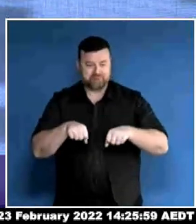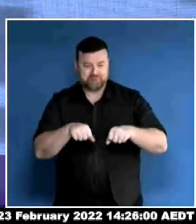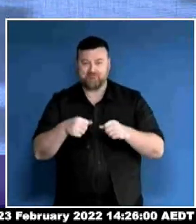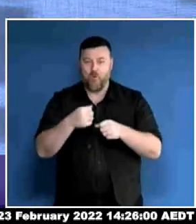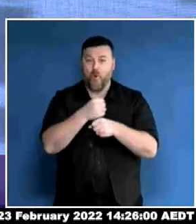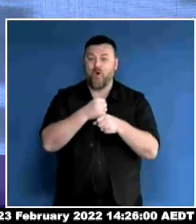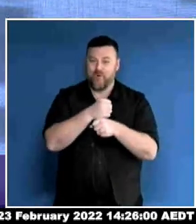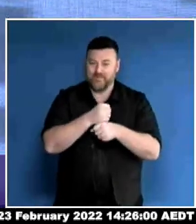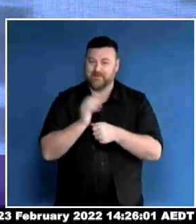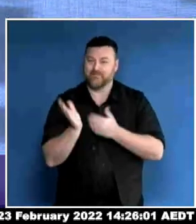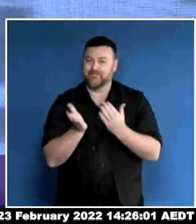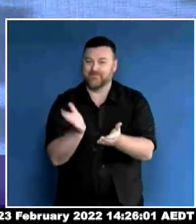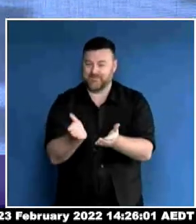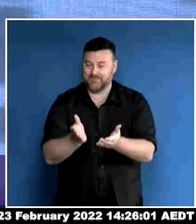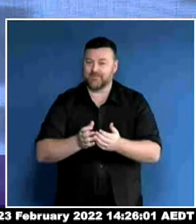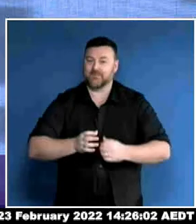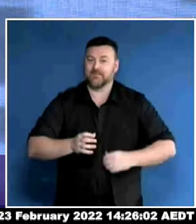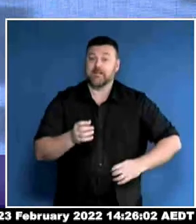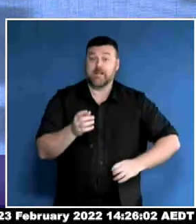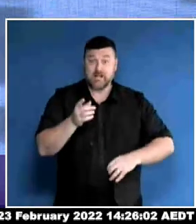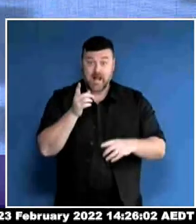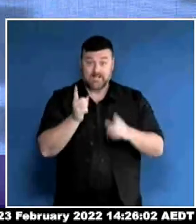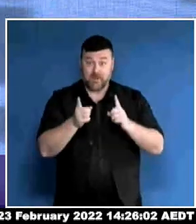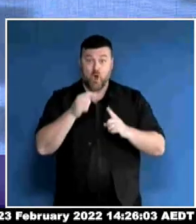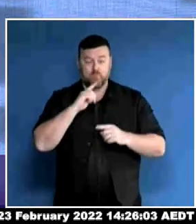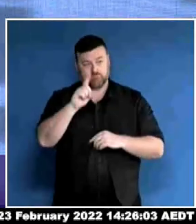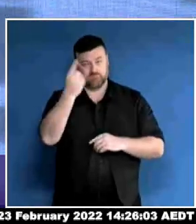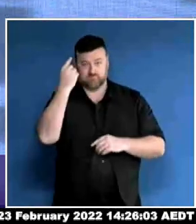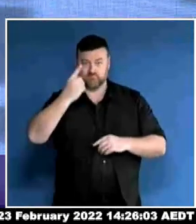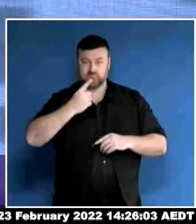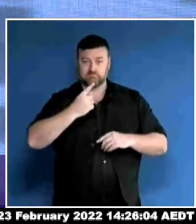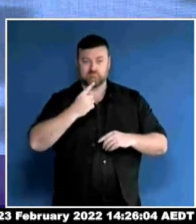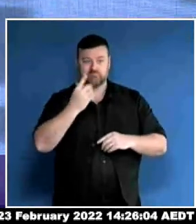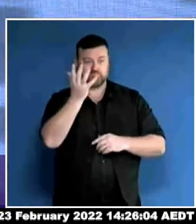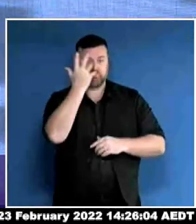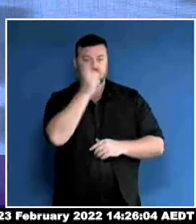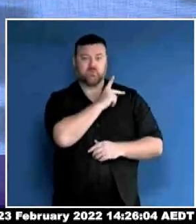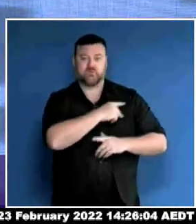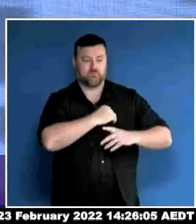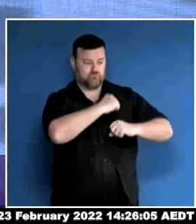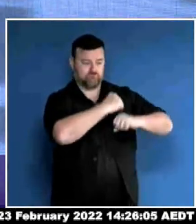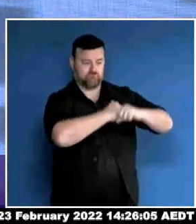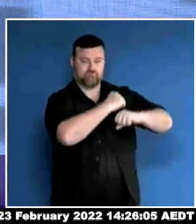commercial coffee machines to be loaned from other companies to use with the pop-ups.